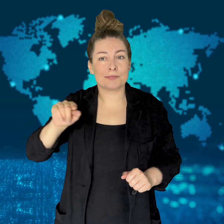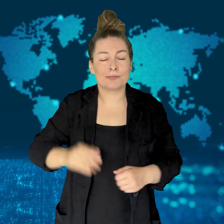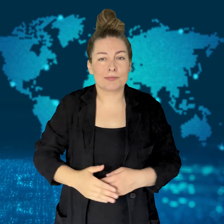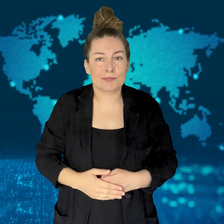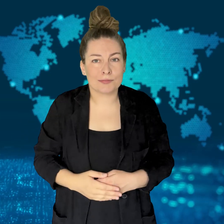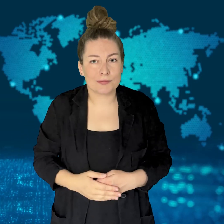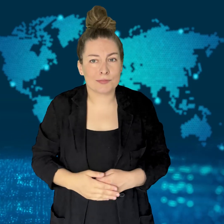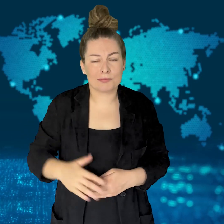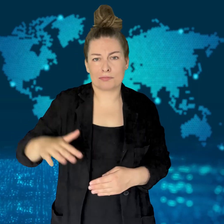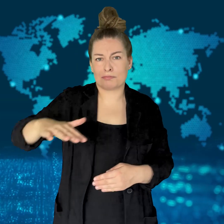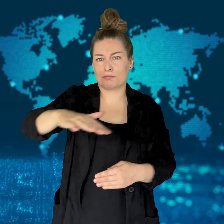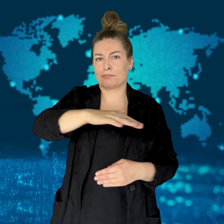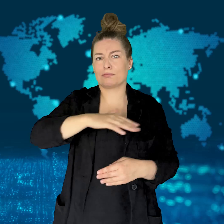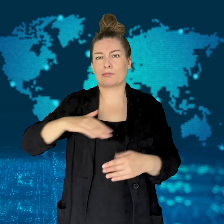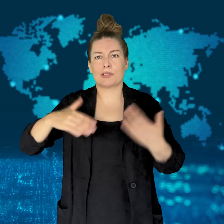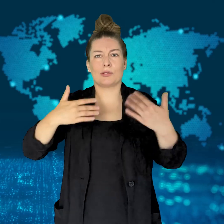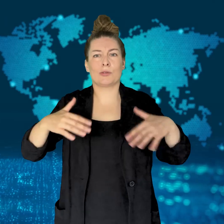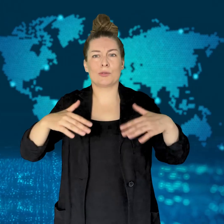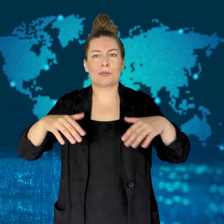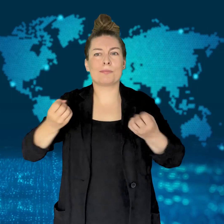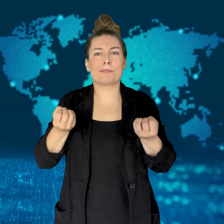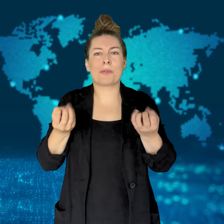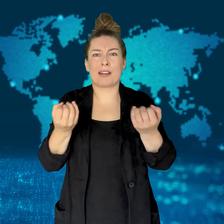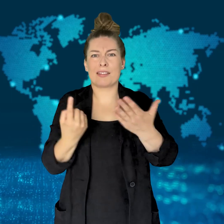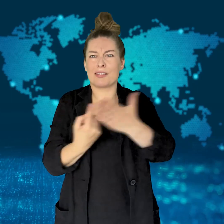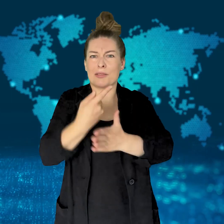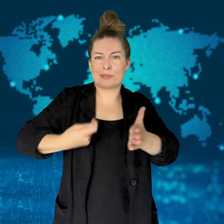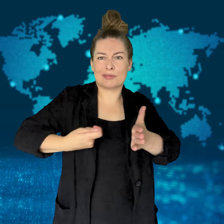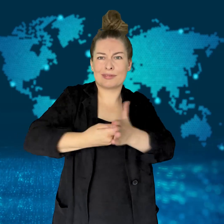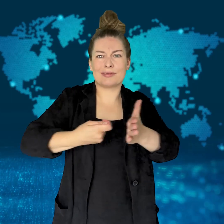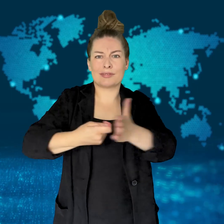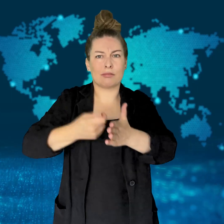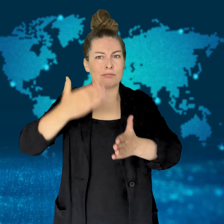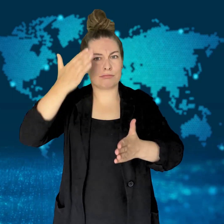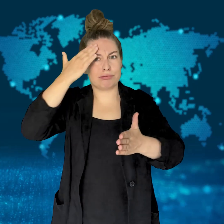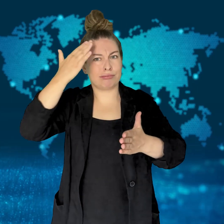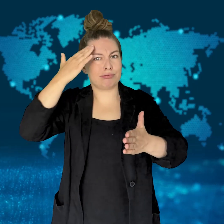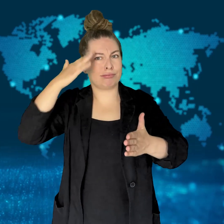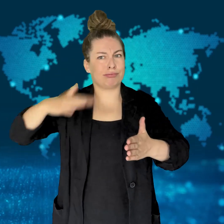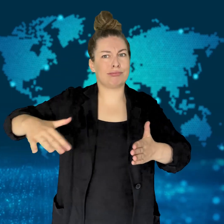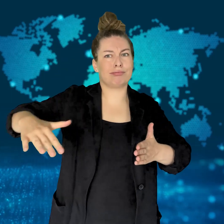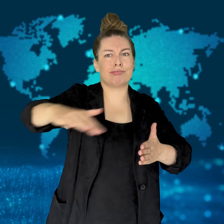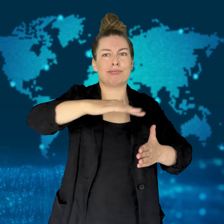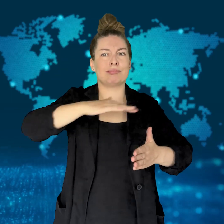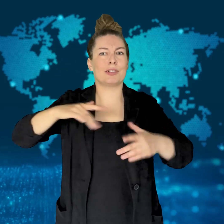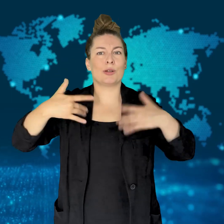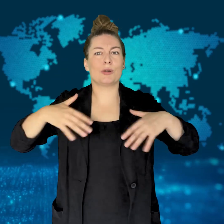The park where the attack took place is